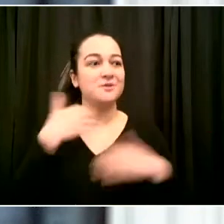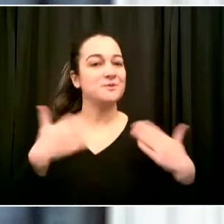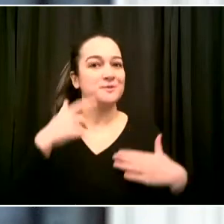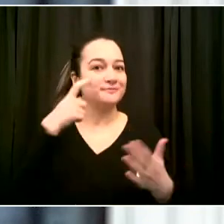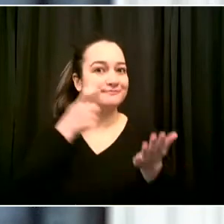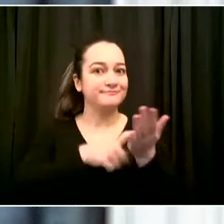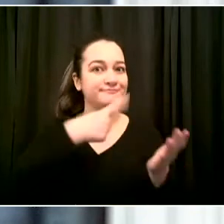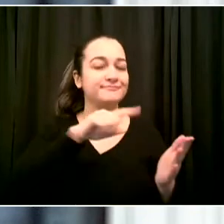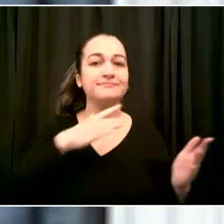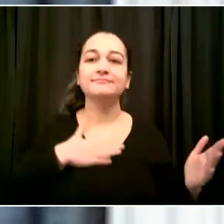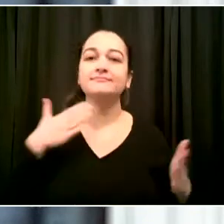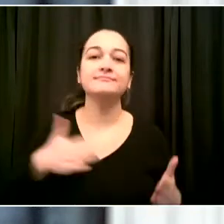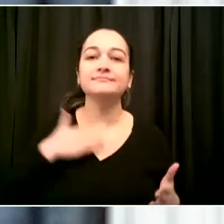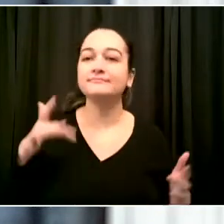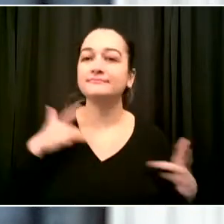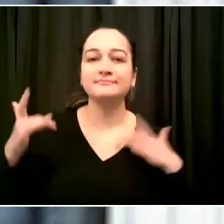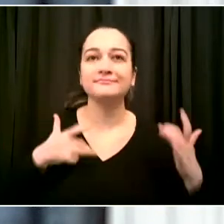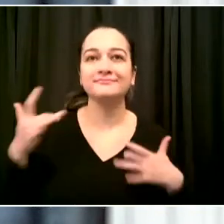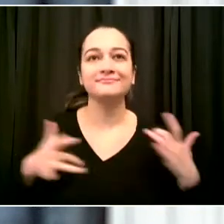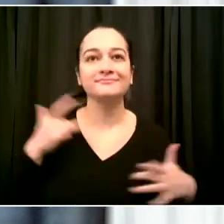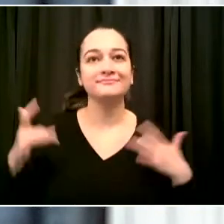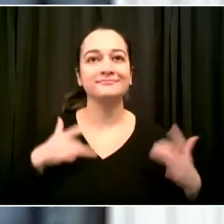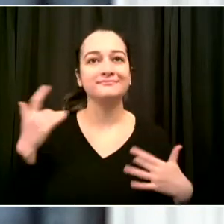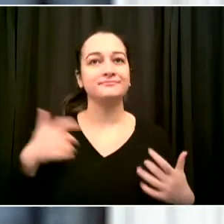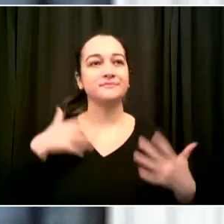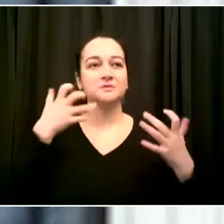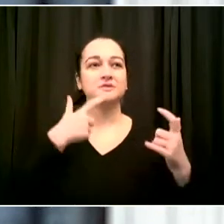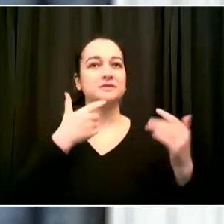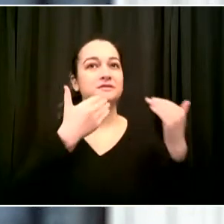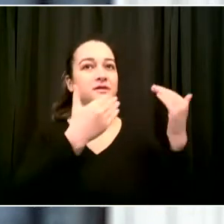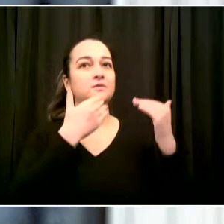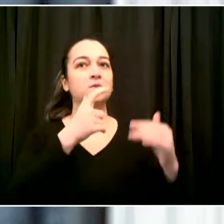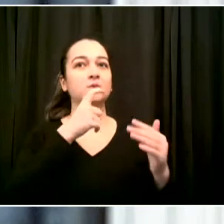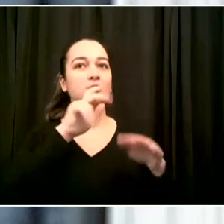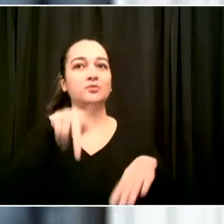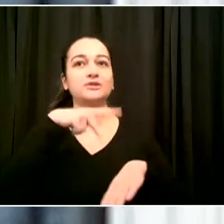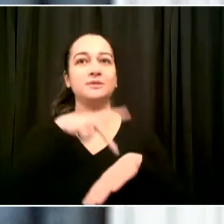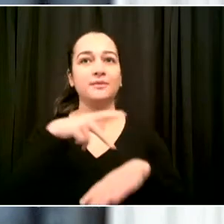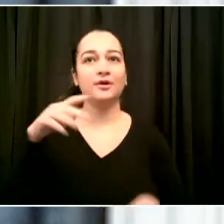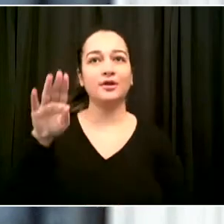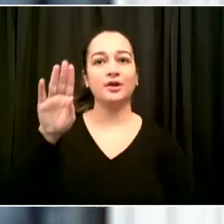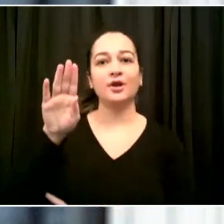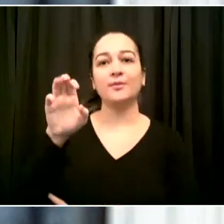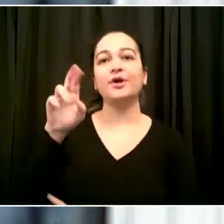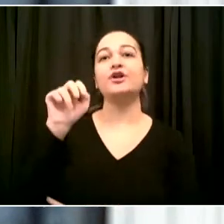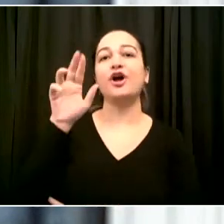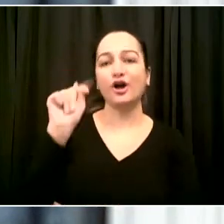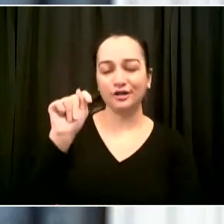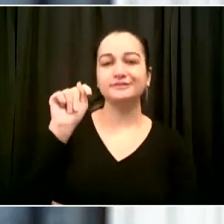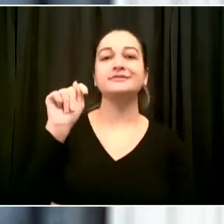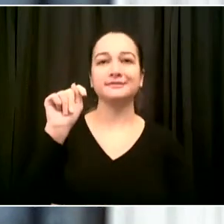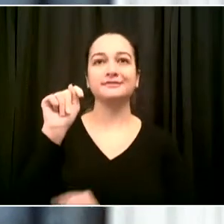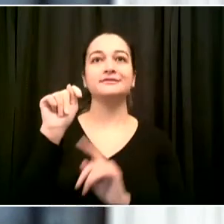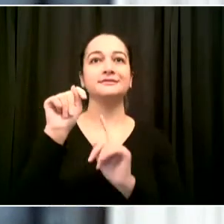A PLEASURE TO BE AT THE MIDDLE SCHOOL THIS MORNINNG TO SEE THAT ENERGY THAT YOU TALK ABOUT. BEFORE I SAY Y ANYTHING ELSE ALSO WANT TO THANK THE PRINCIPAL WHO